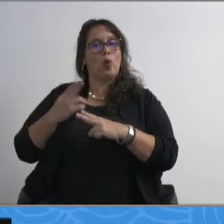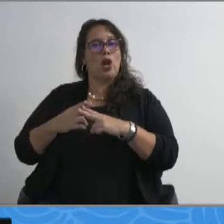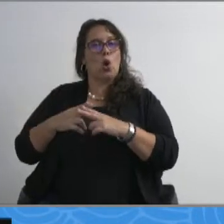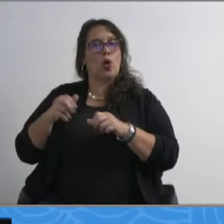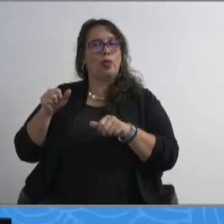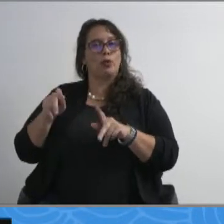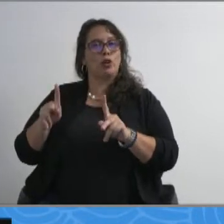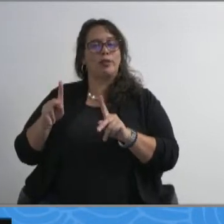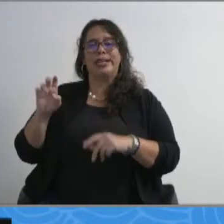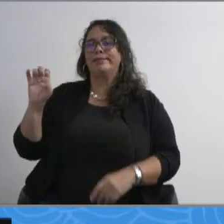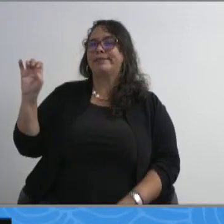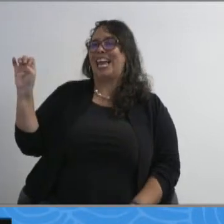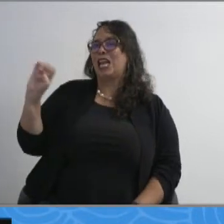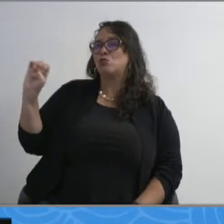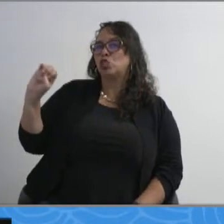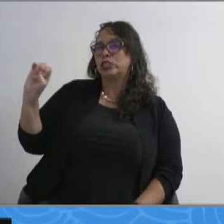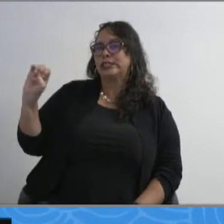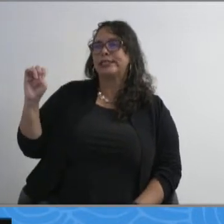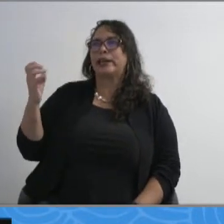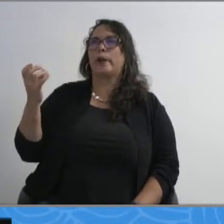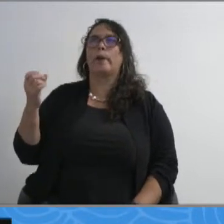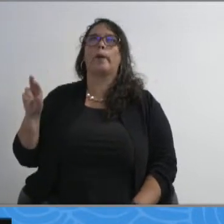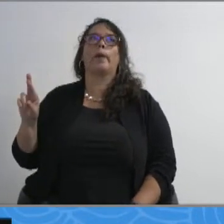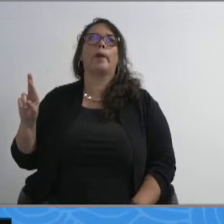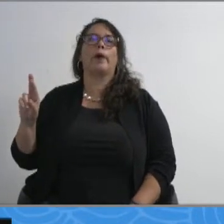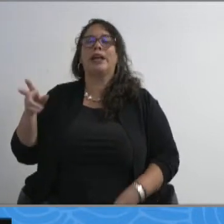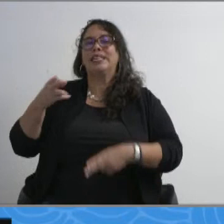emergency or temporary permits.